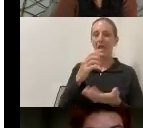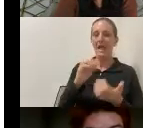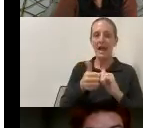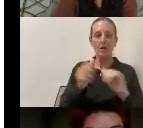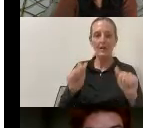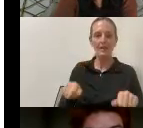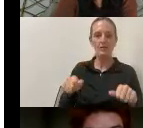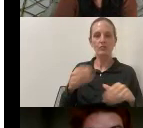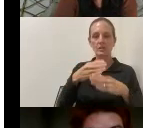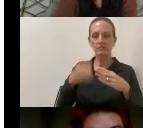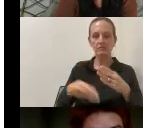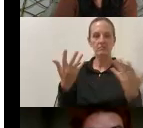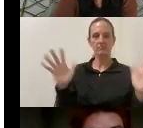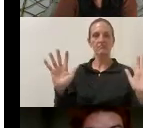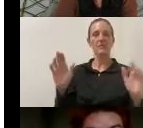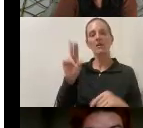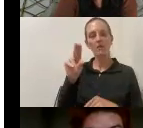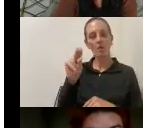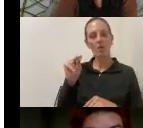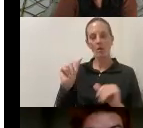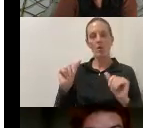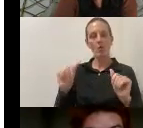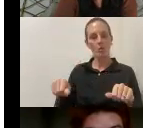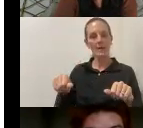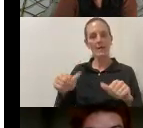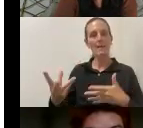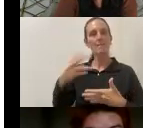now we have to work with and build into our process.